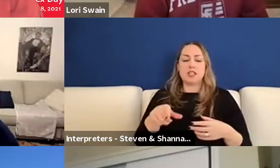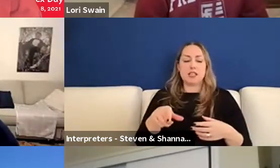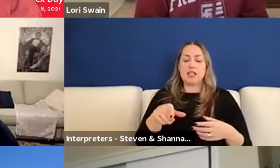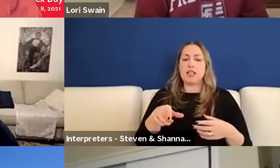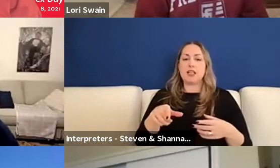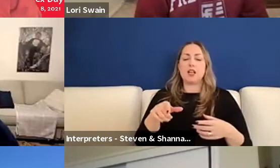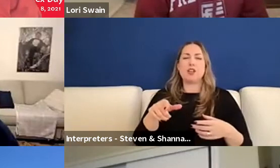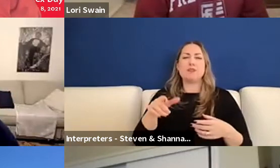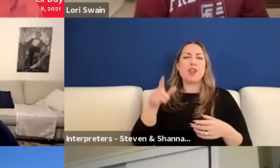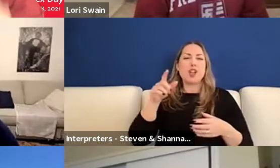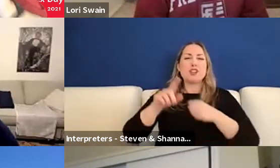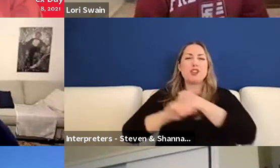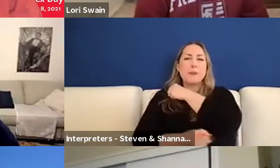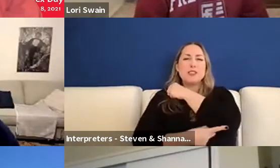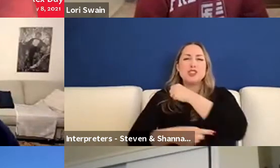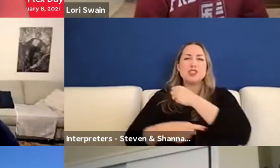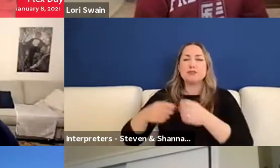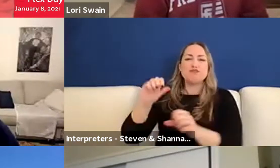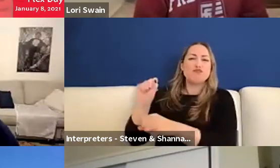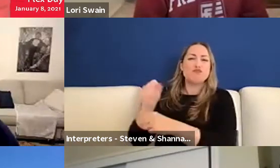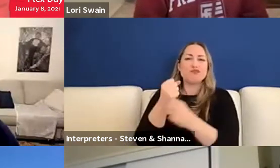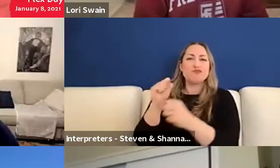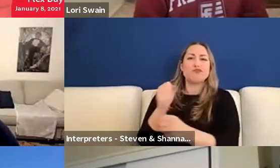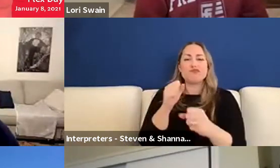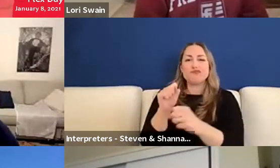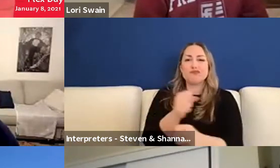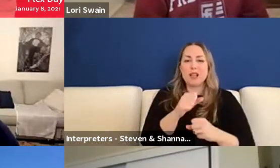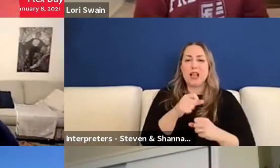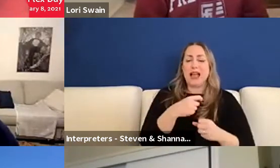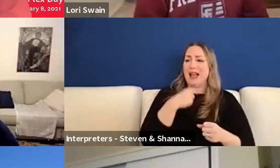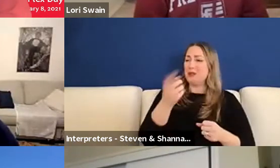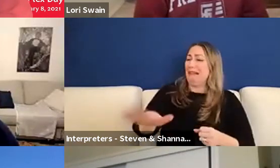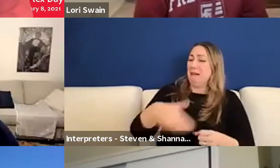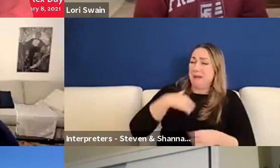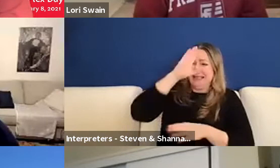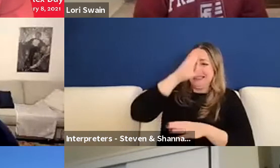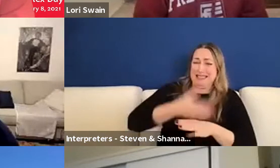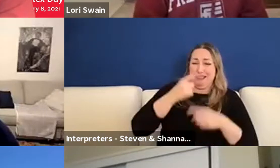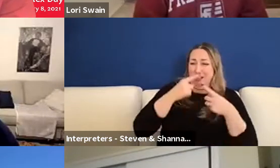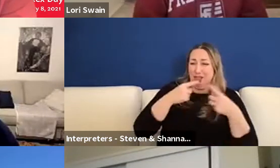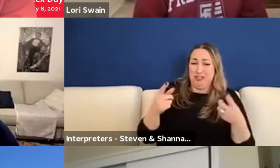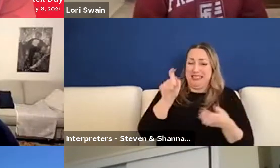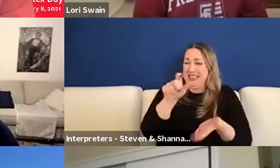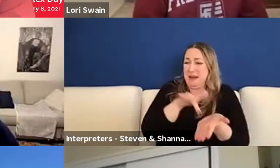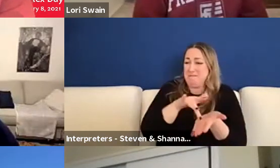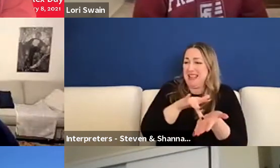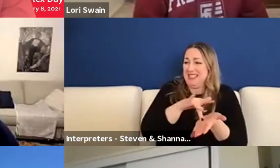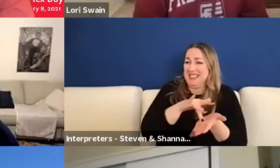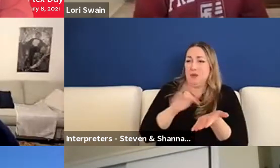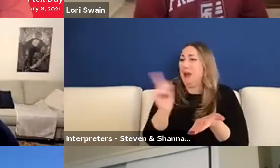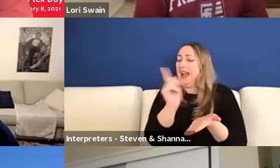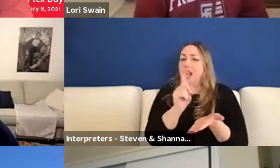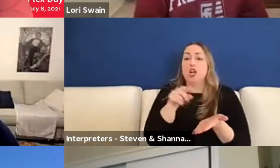everything that she was doing, and walked us over to the Med Center, which is in Main Street, I didn't even know it was there. And